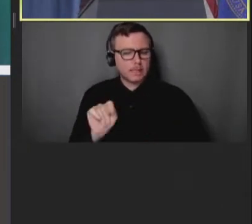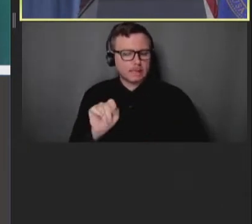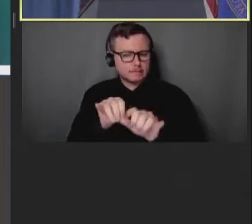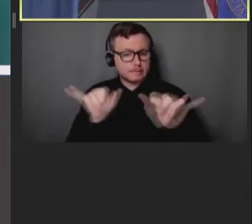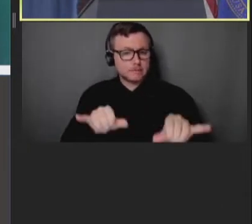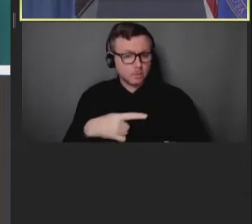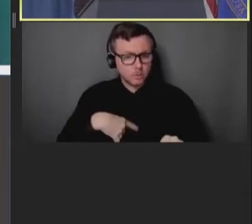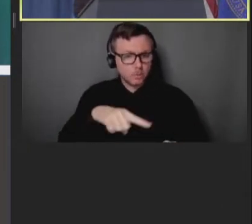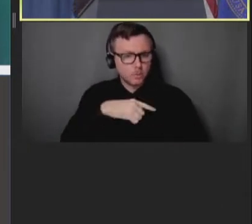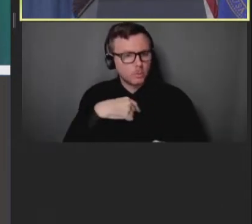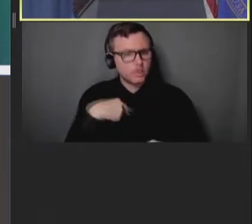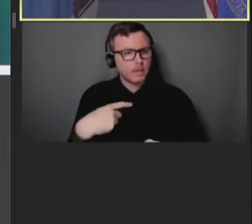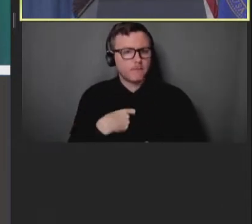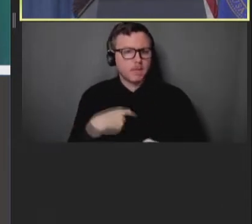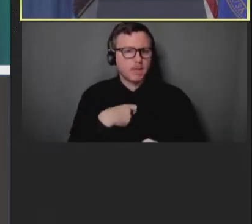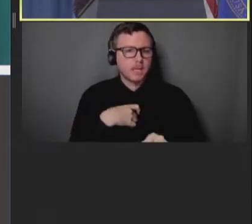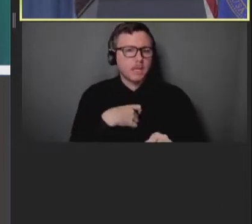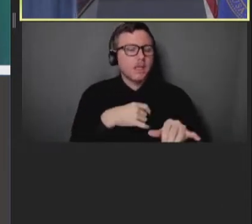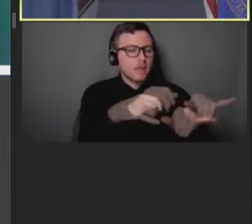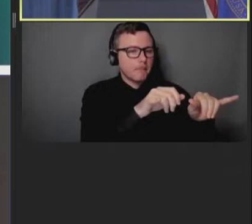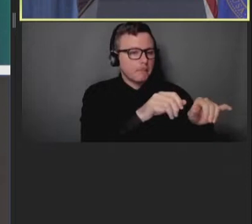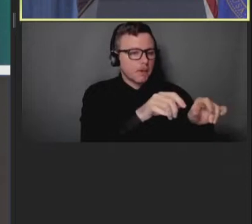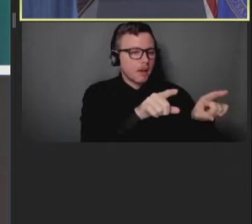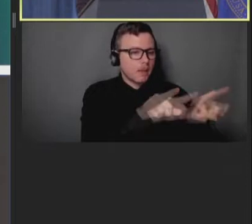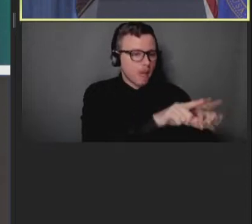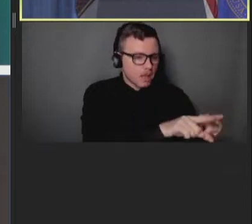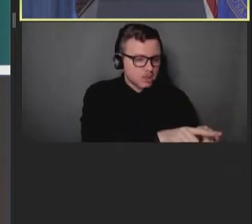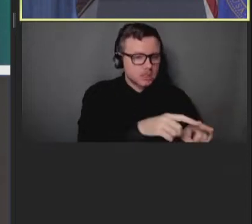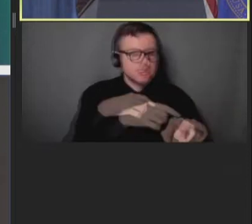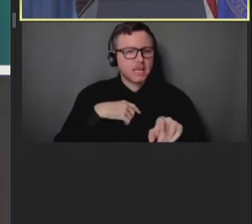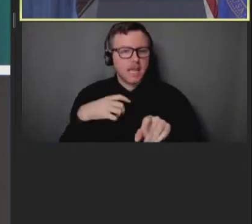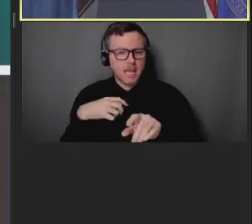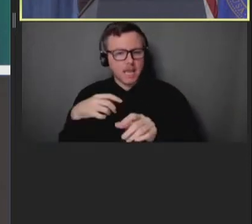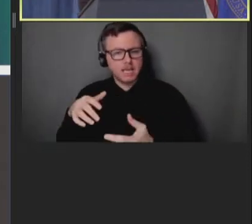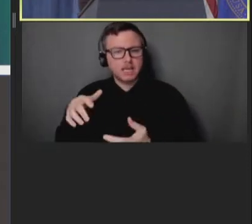to look at homologous and heterologous booster vaccines as the first booster.